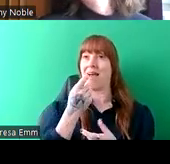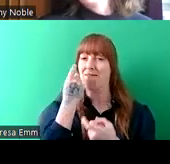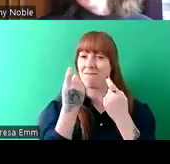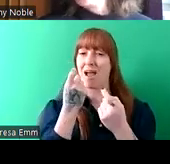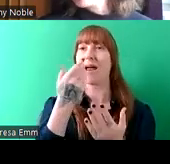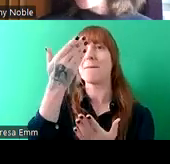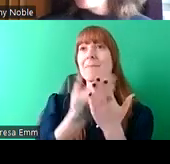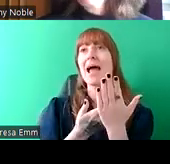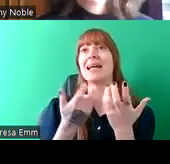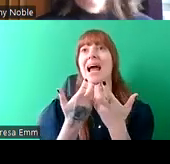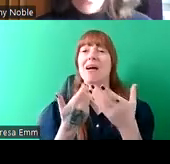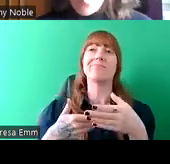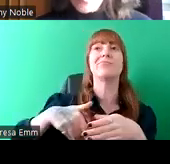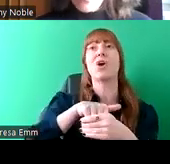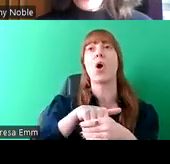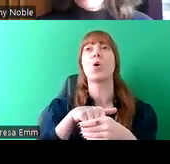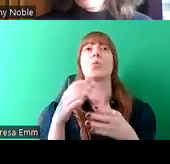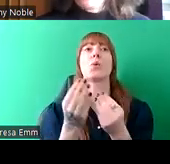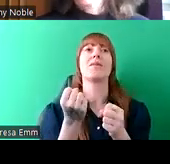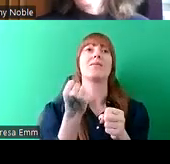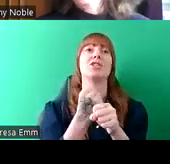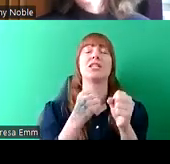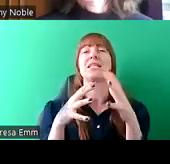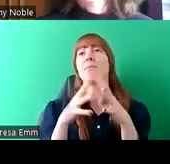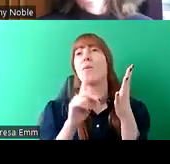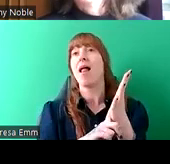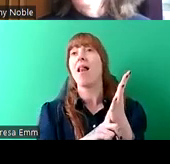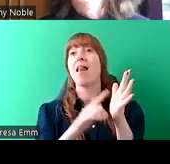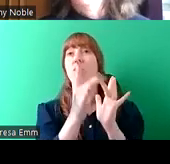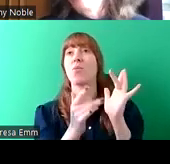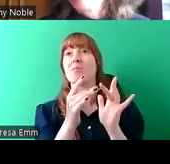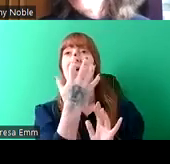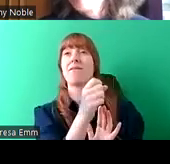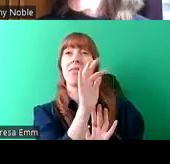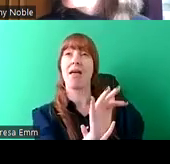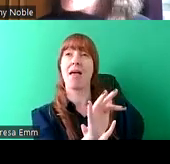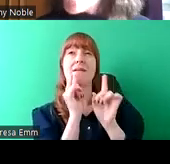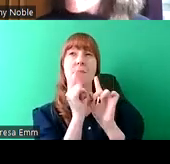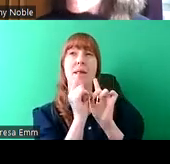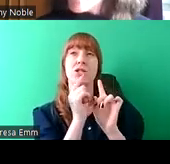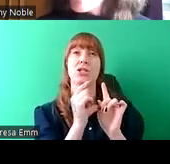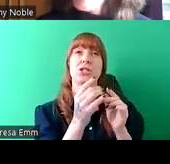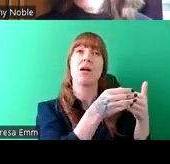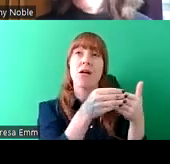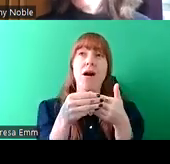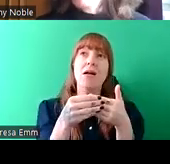and work with GWL on our website as well. There's some guidelines about how we work with people,